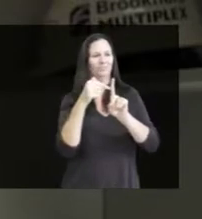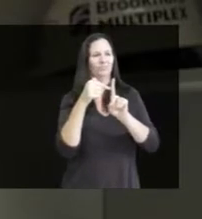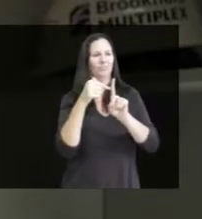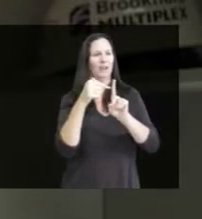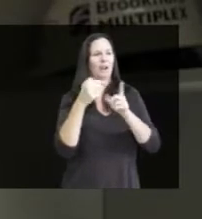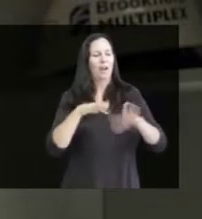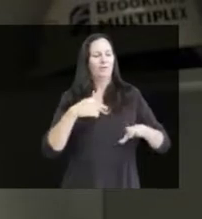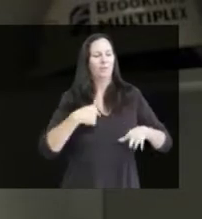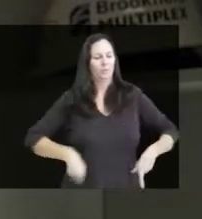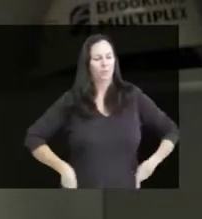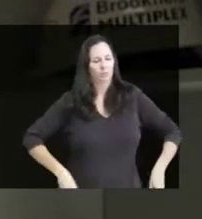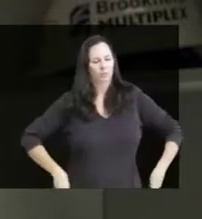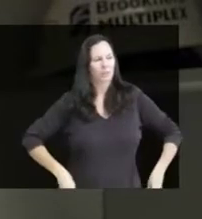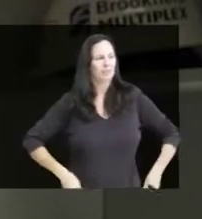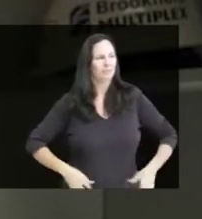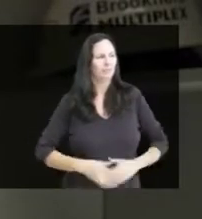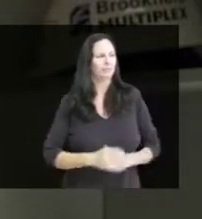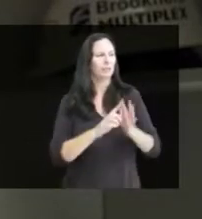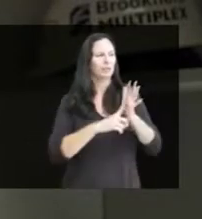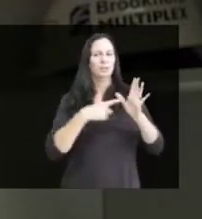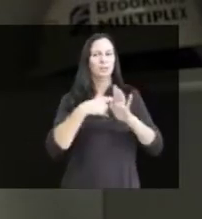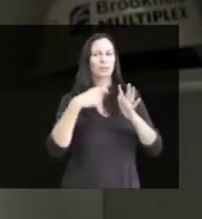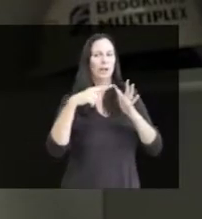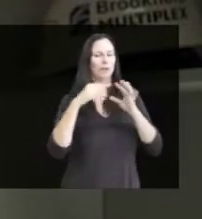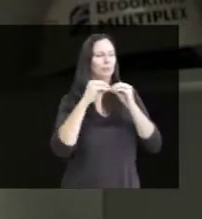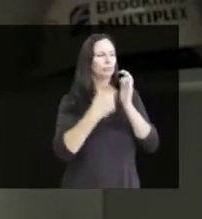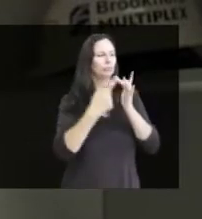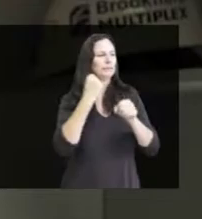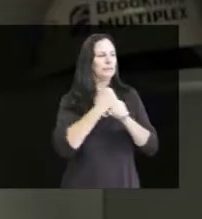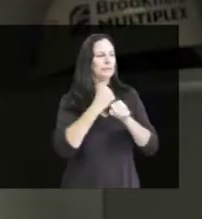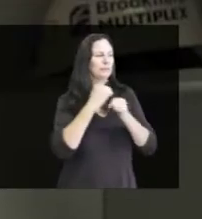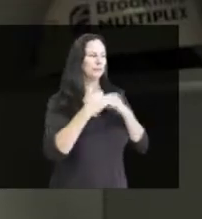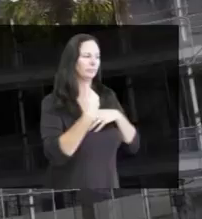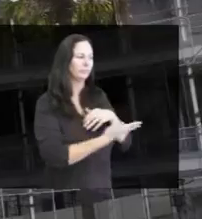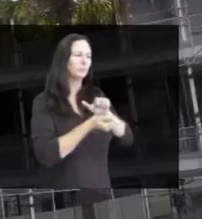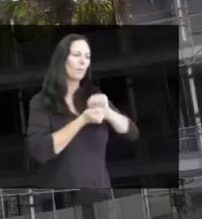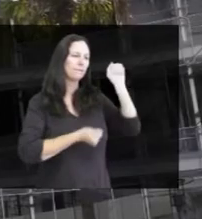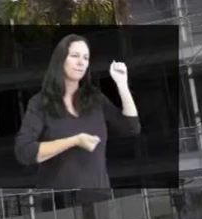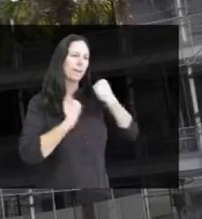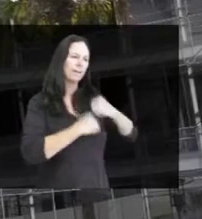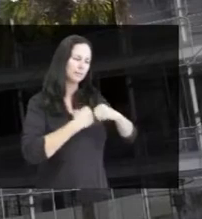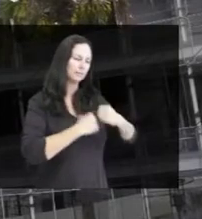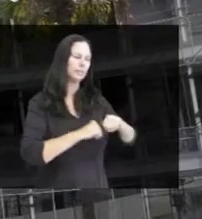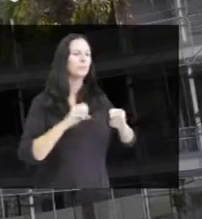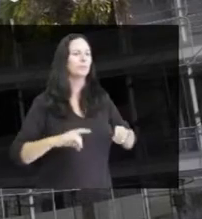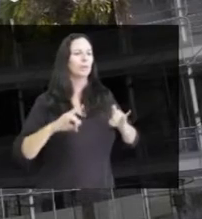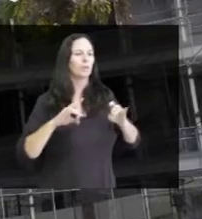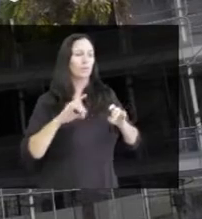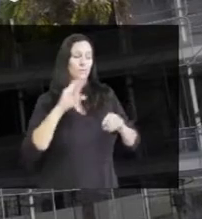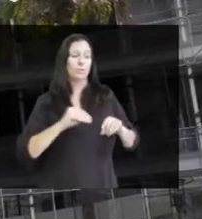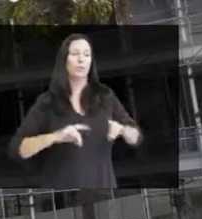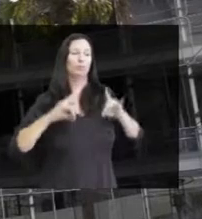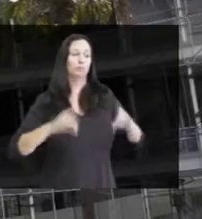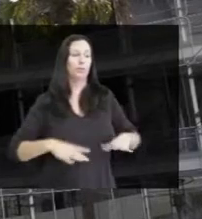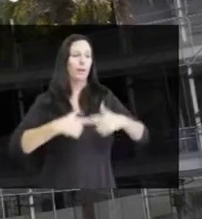And it's just pinched on the spinal...um, the spinal cord. Yeah, and it sort of left me what I am now,